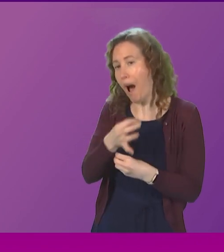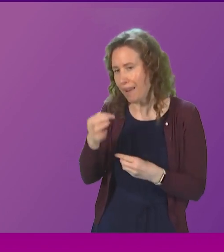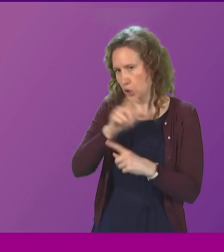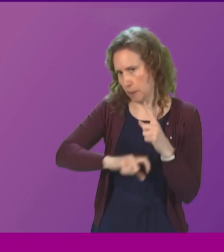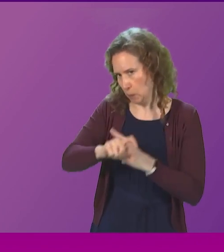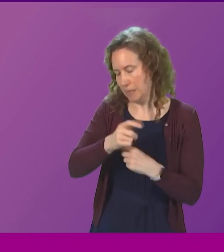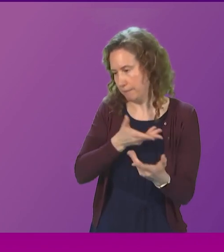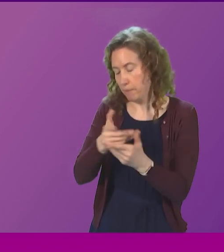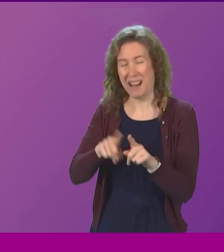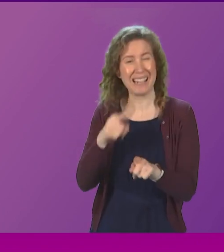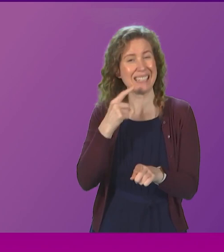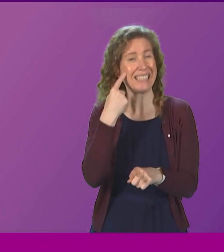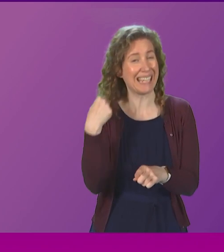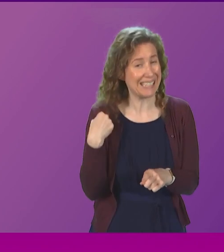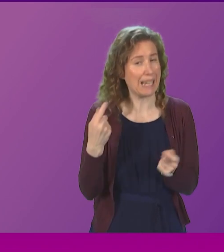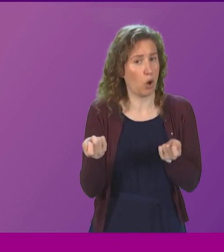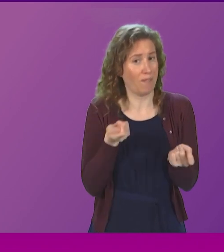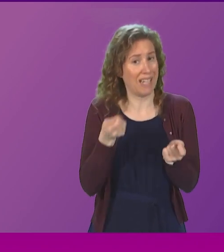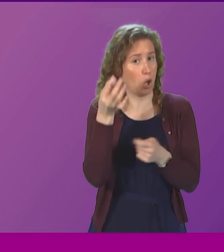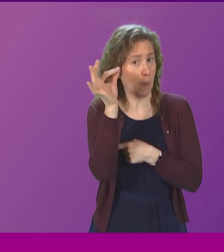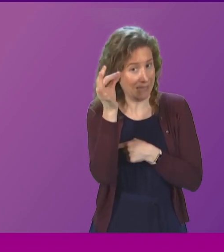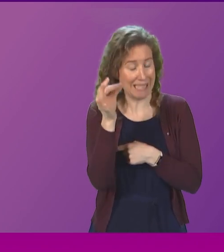As I said at yesterday’s meeting of the Parliament’s Conveners Group, it is routine